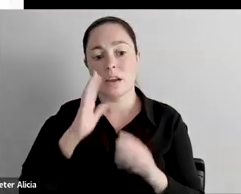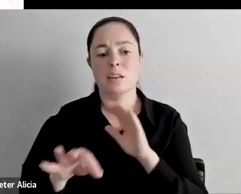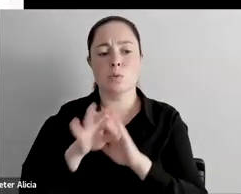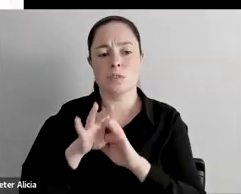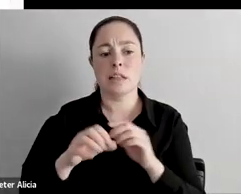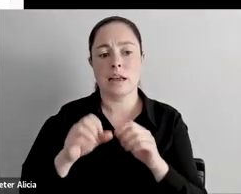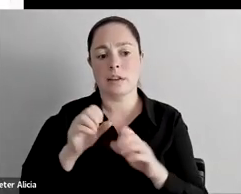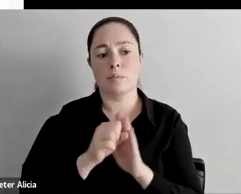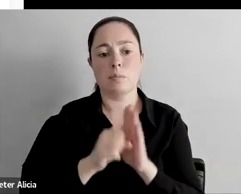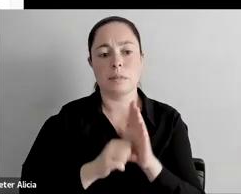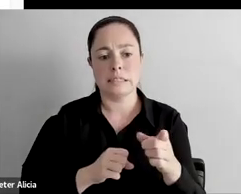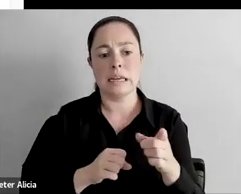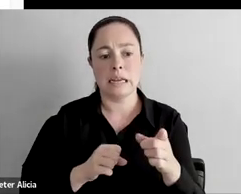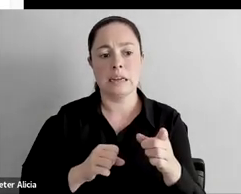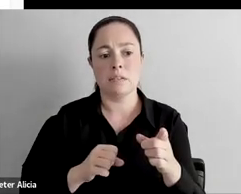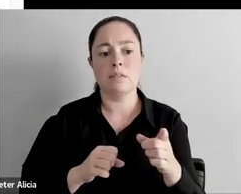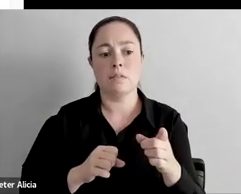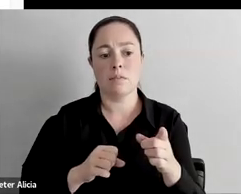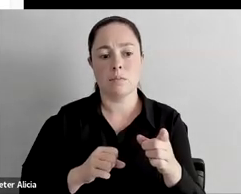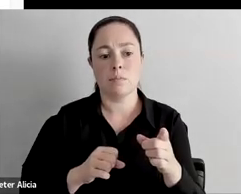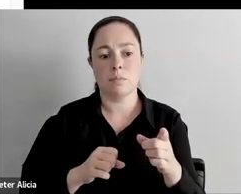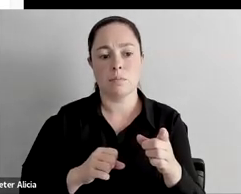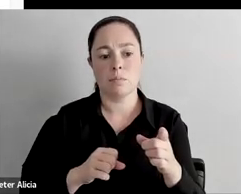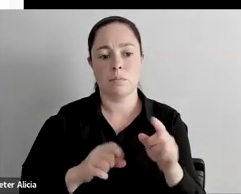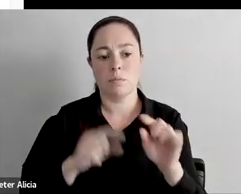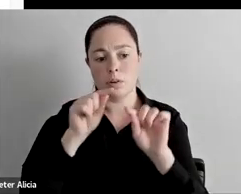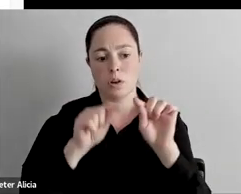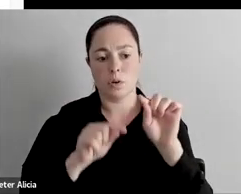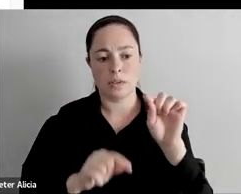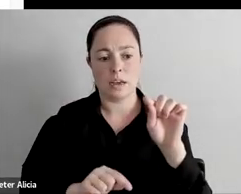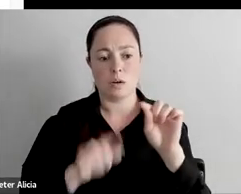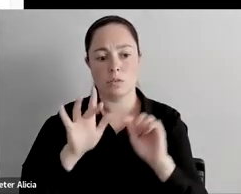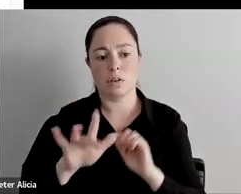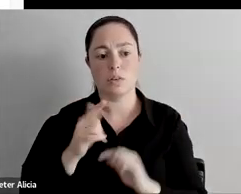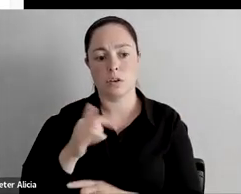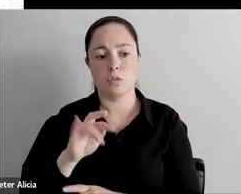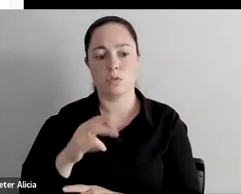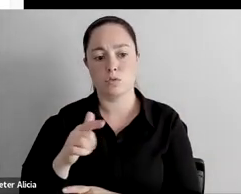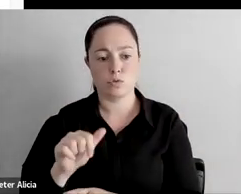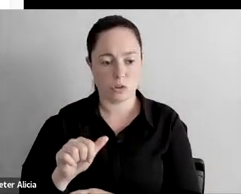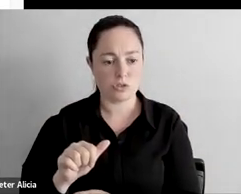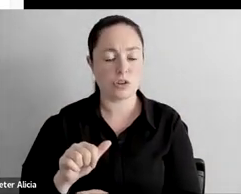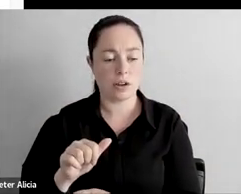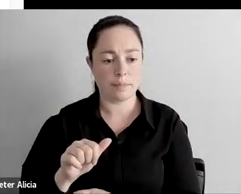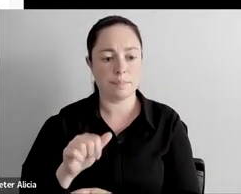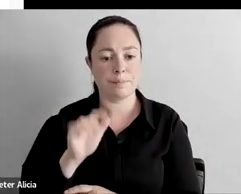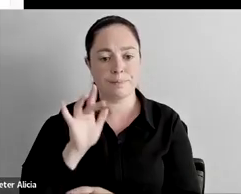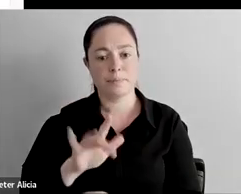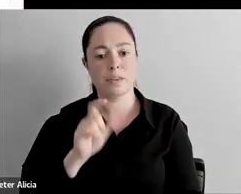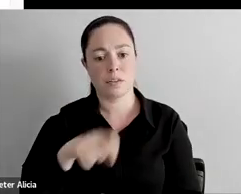down menu towards the top, the state of Georgia. You can click the box next to the name